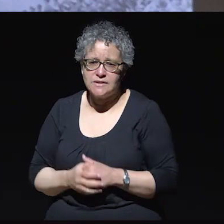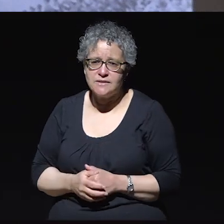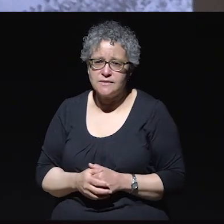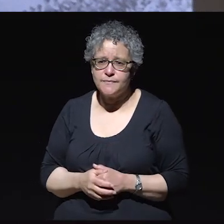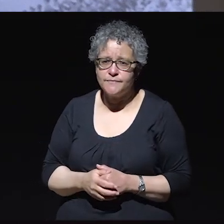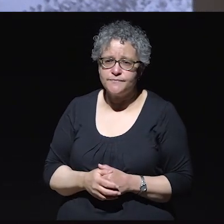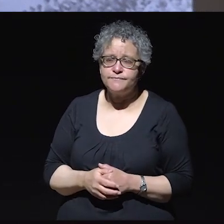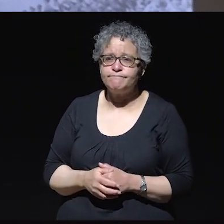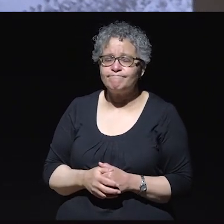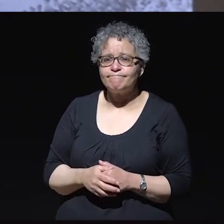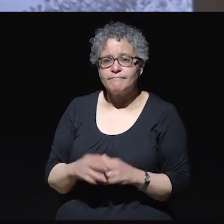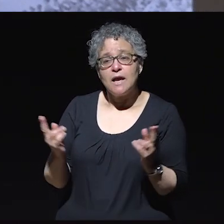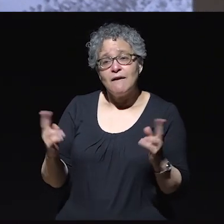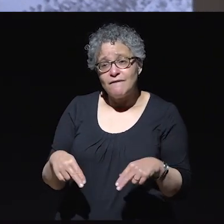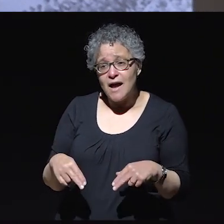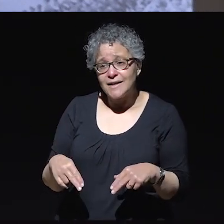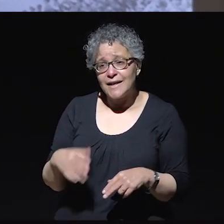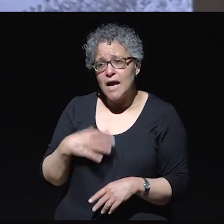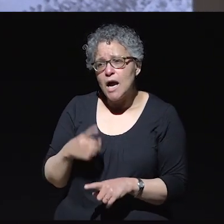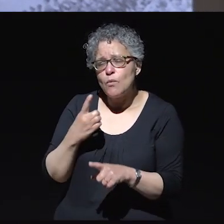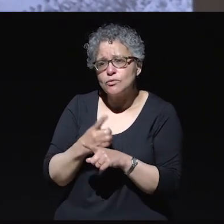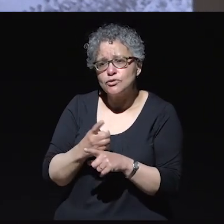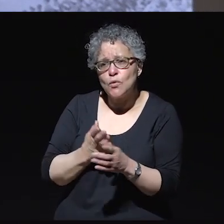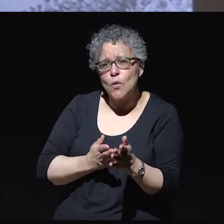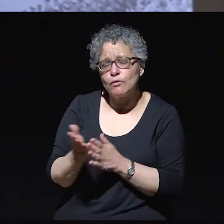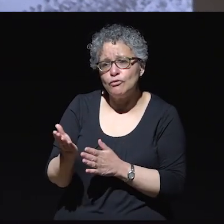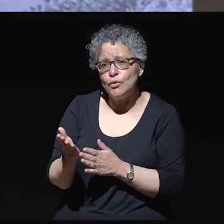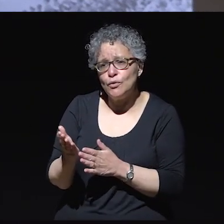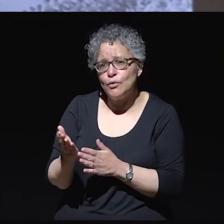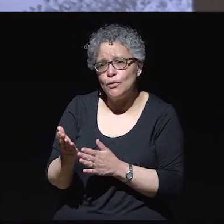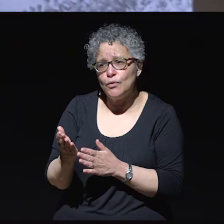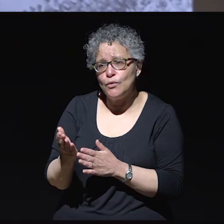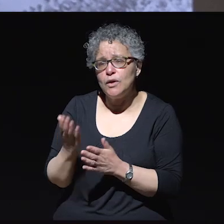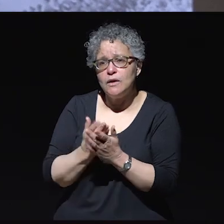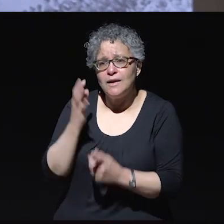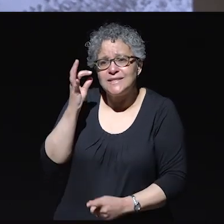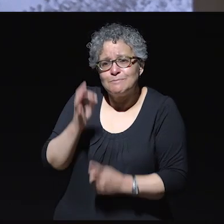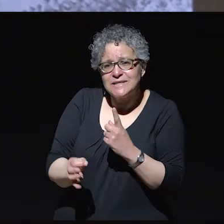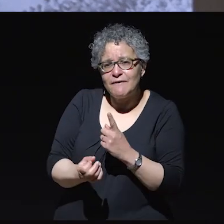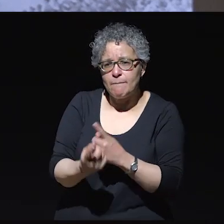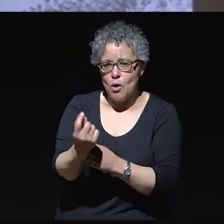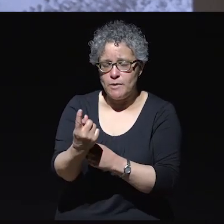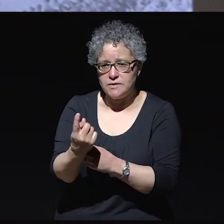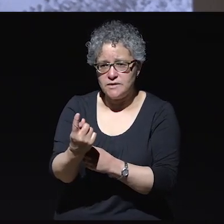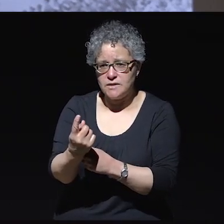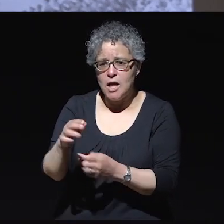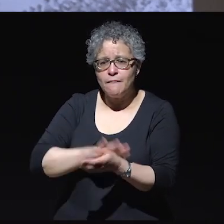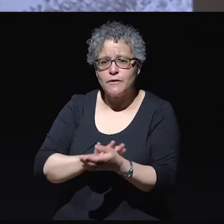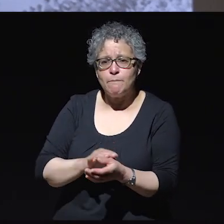But, finally, I just wanted to talk through, really, the very specific moment that 'The Blue Boy' is sold in 1921